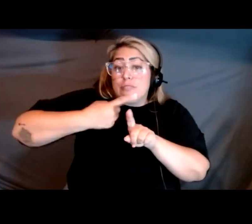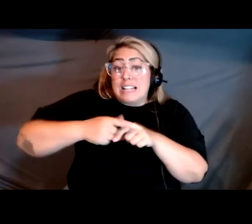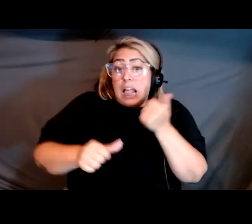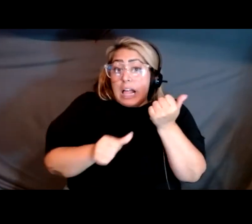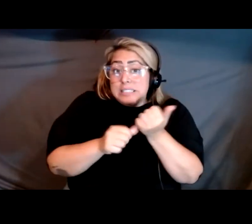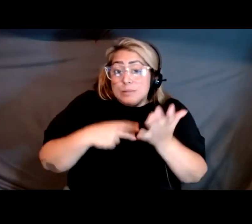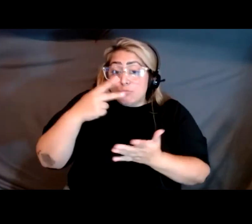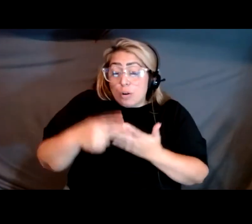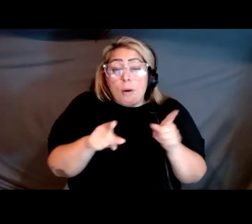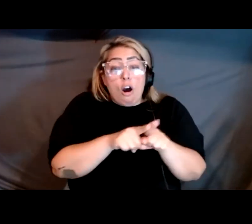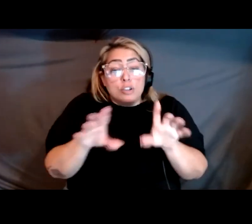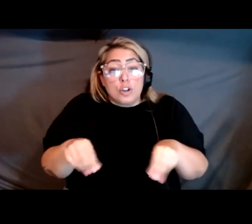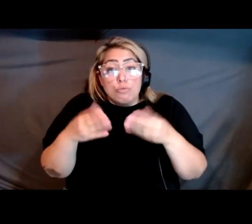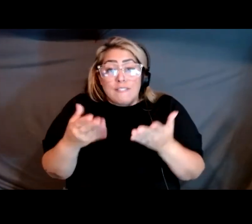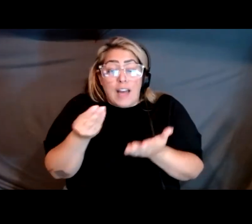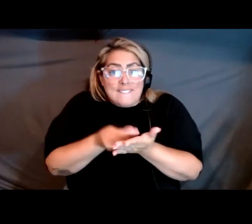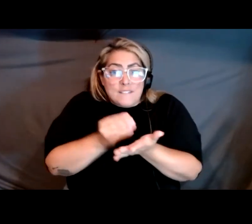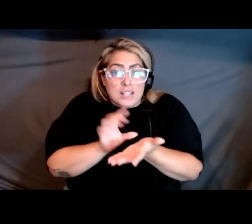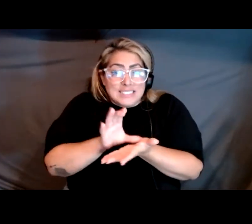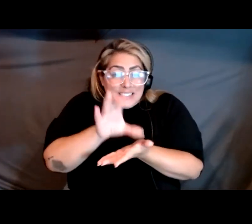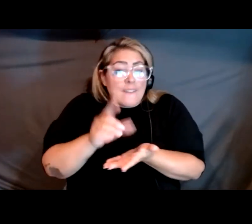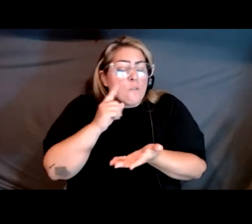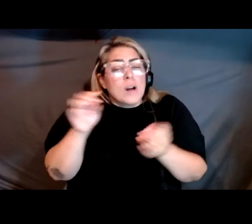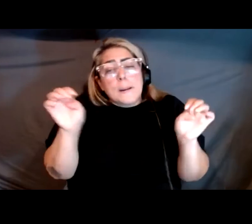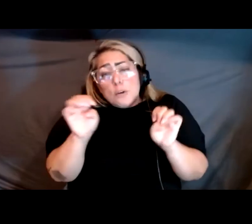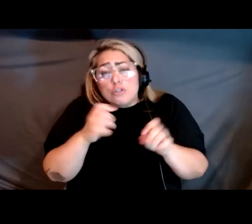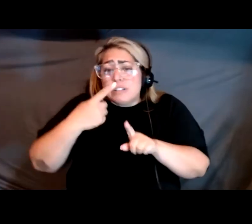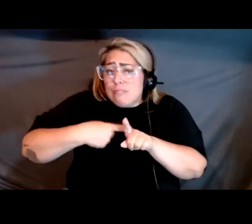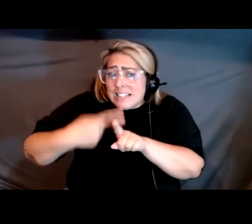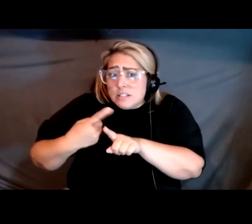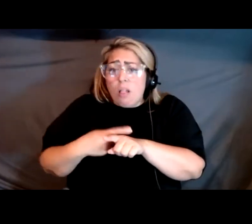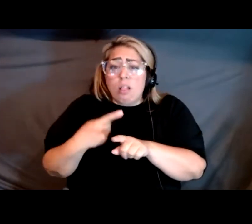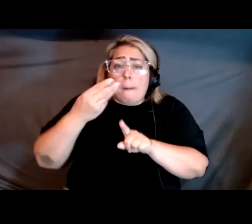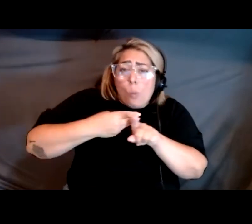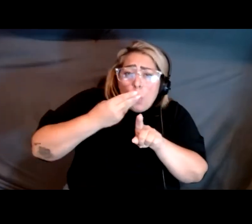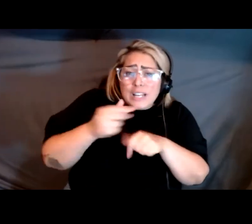funding for emergency rental and mortgage assistance through state and local programs.